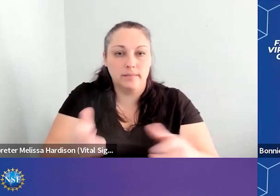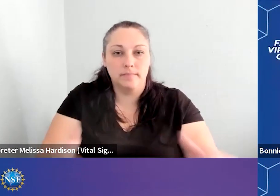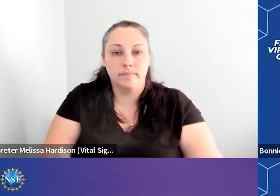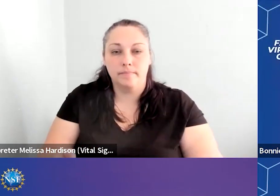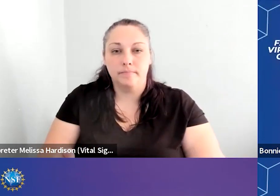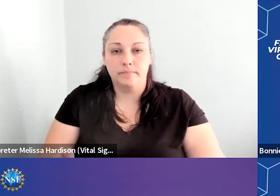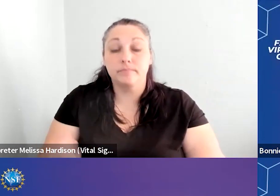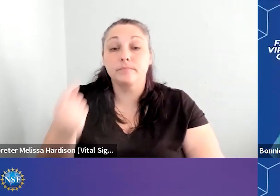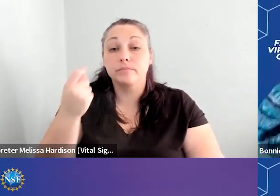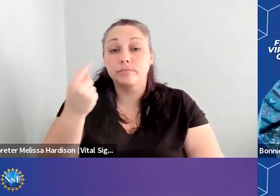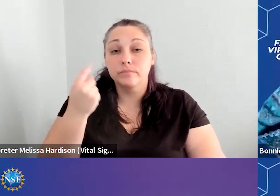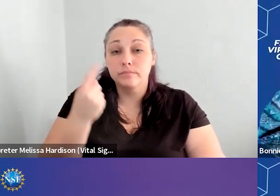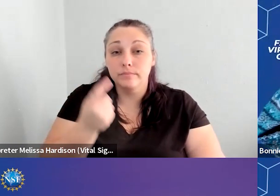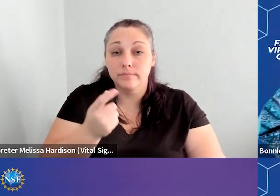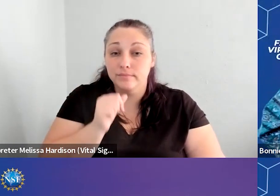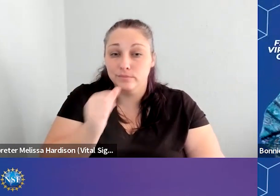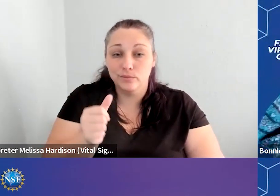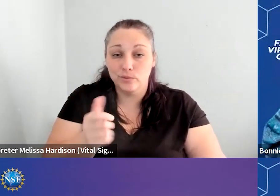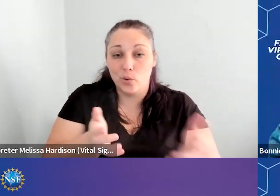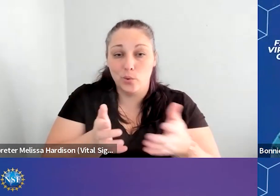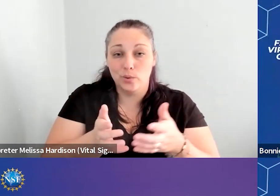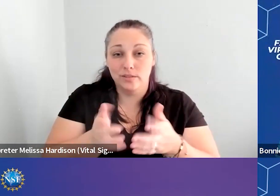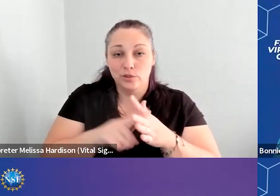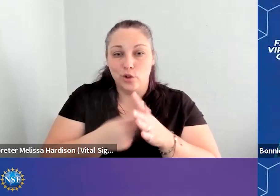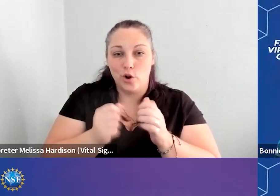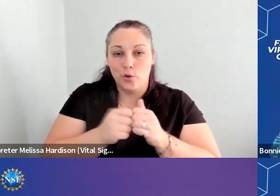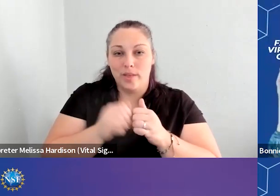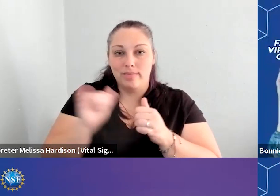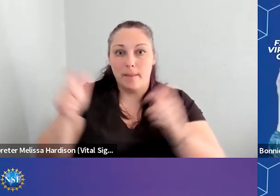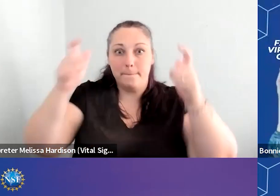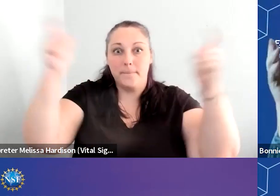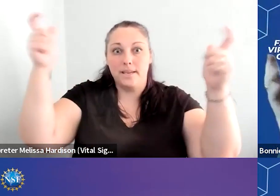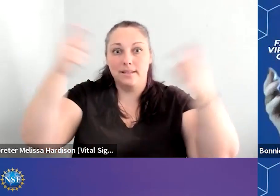Oh and don't ask but don't start with those big problems, like oh well, you know,